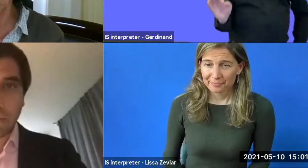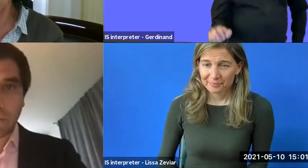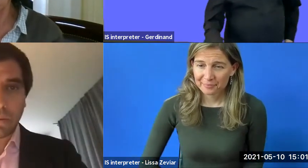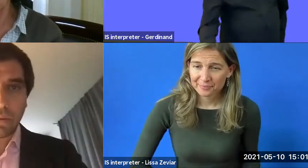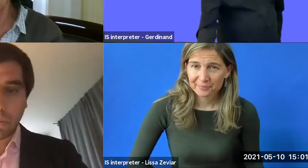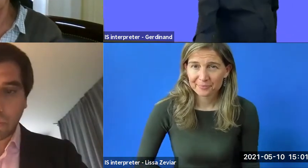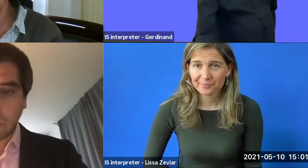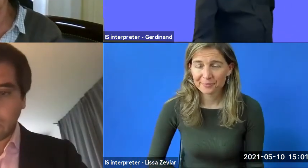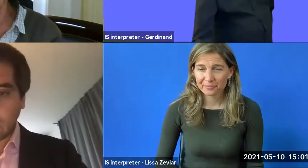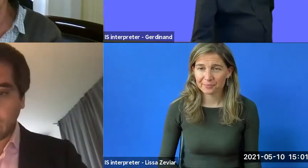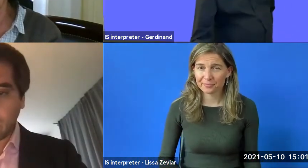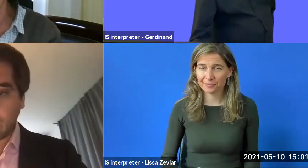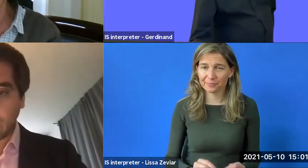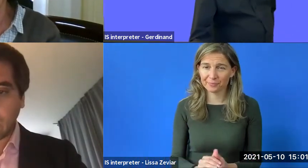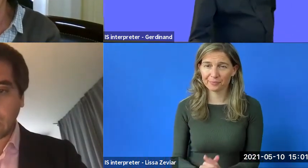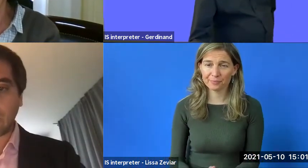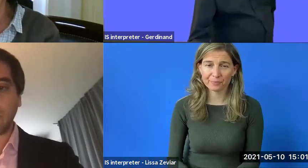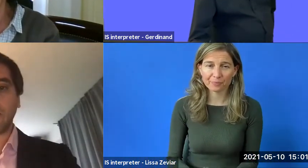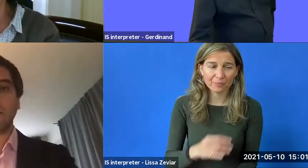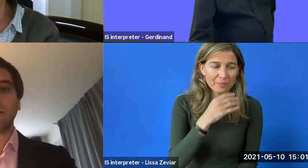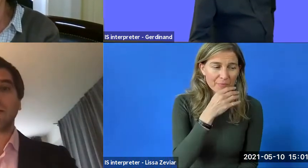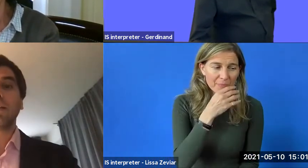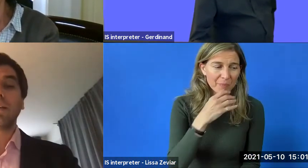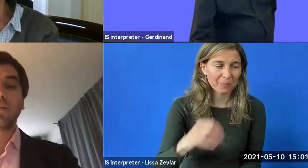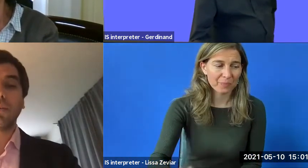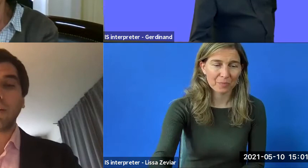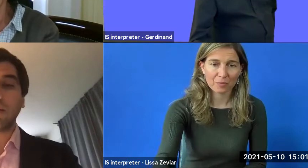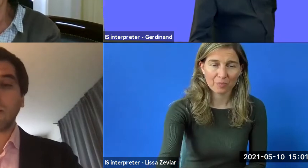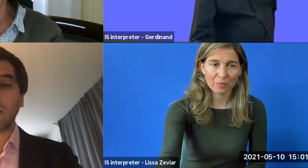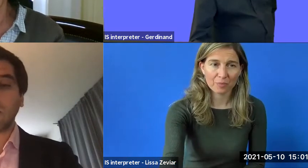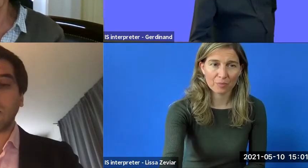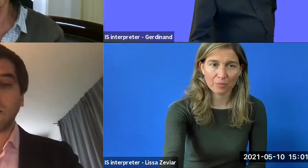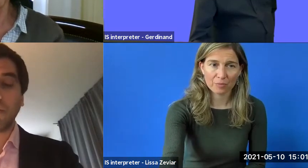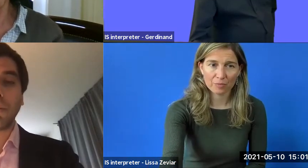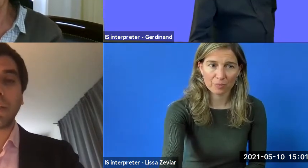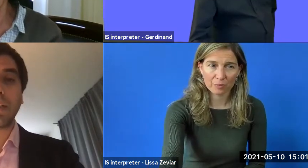So, I believe it should be working...